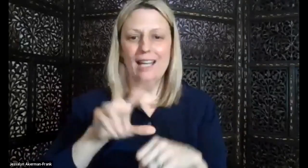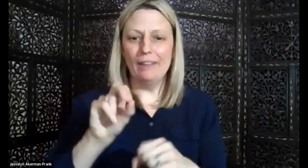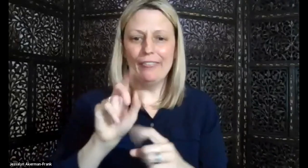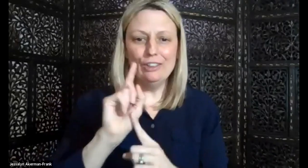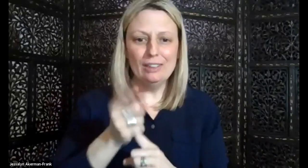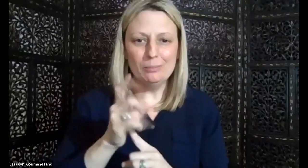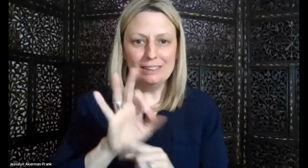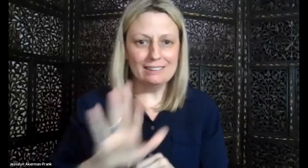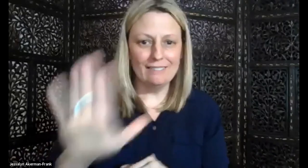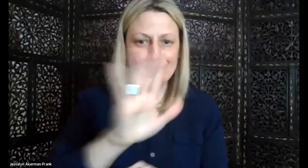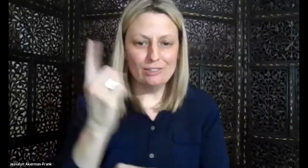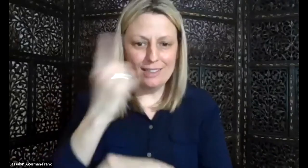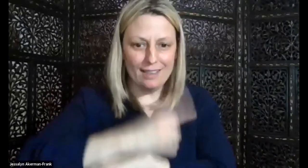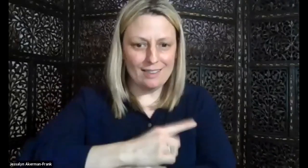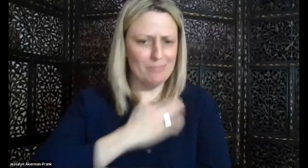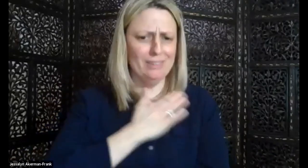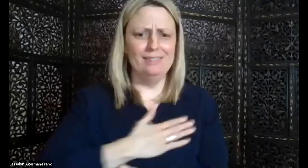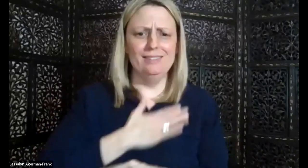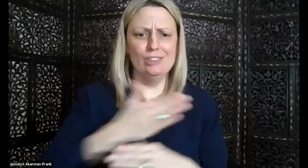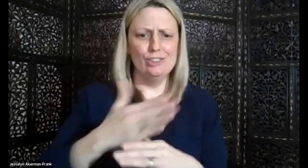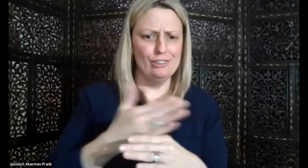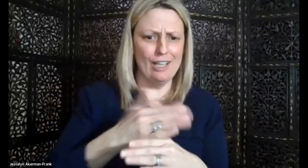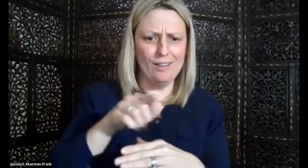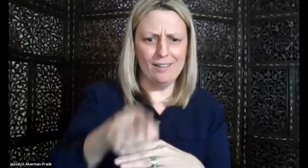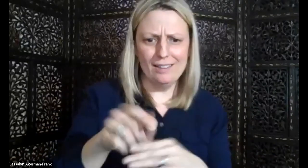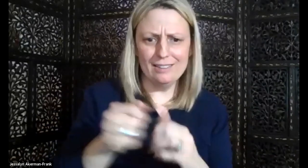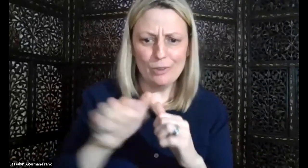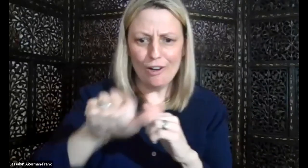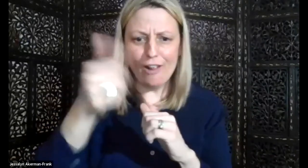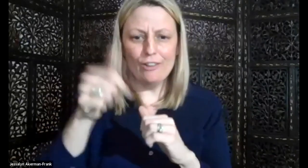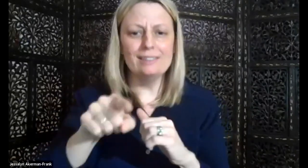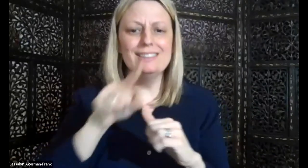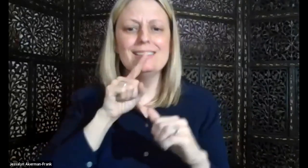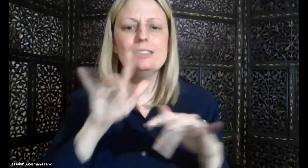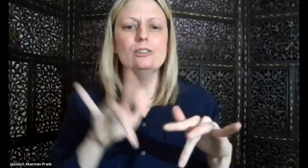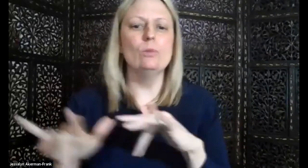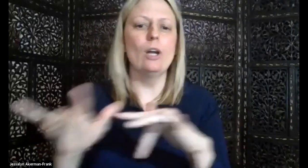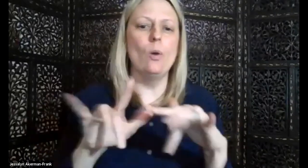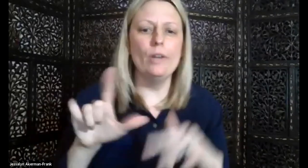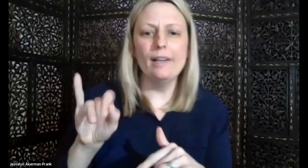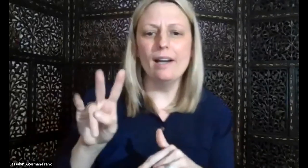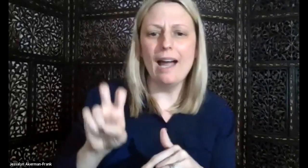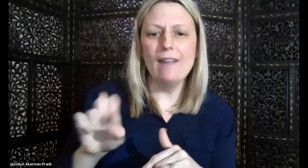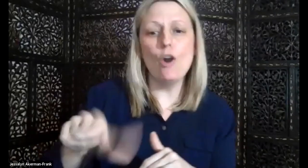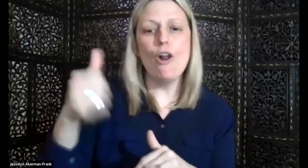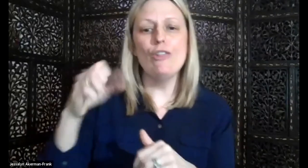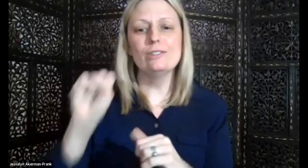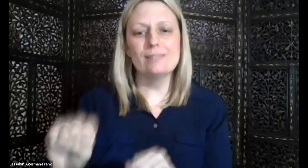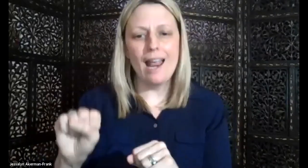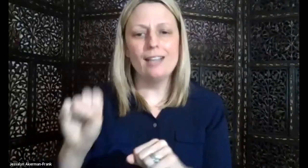So now it seems we've gotten everything, perfect timing, 30 minutes